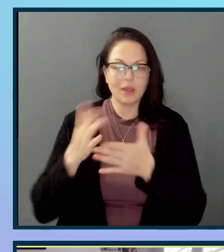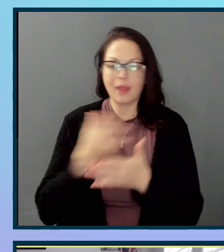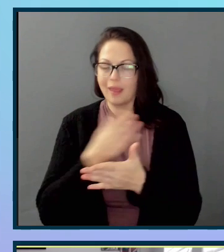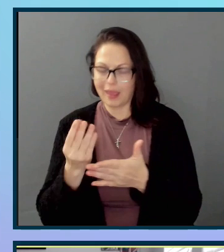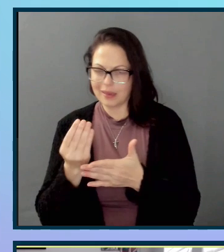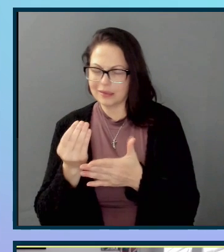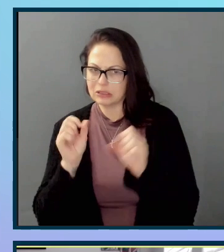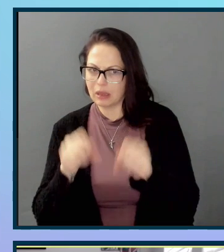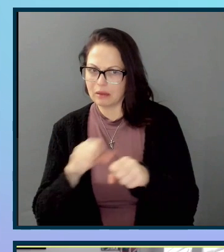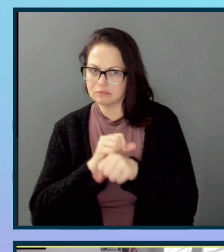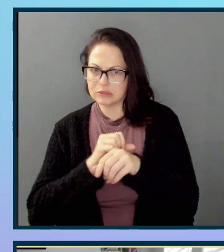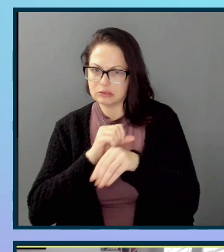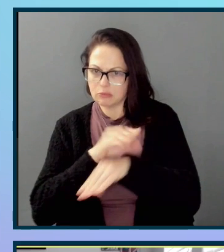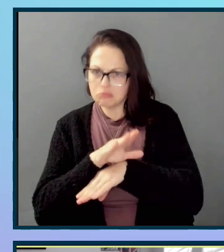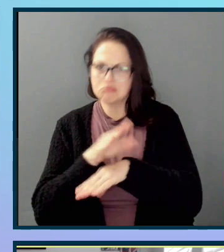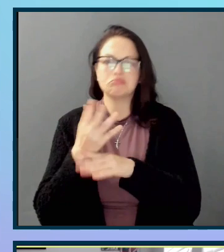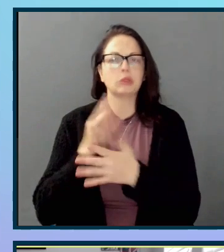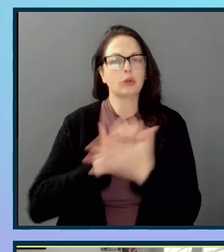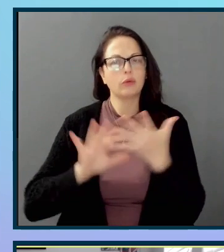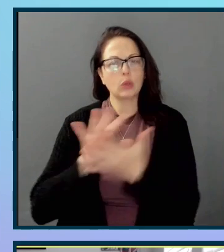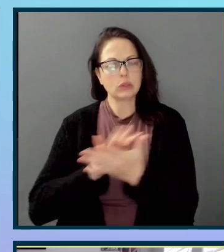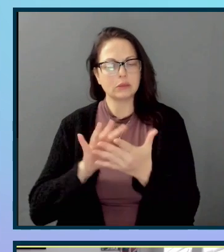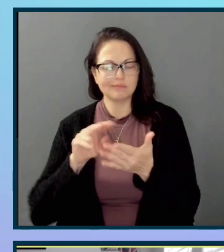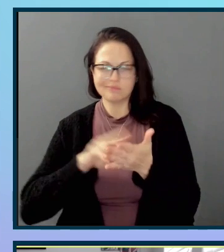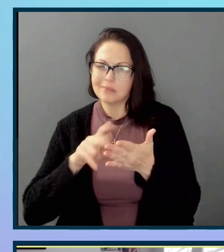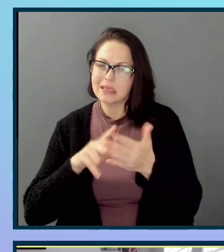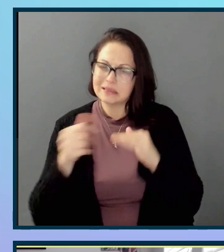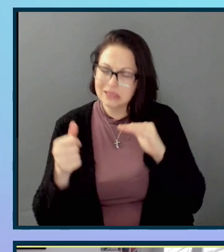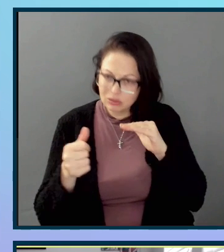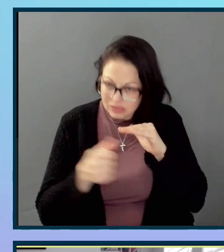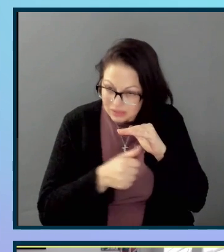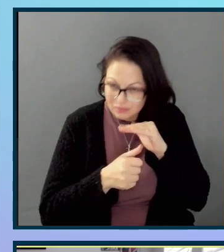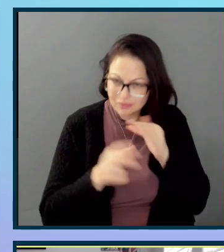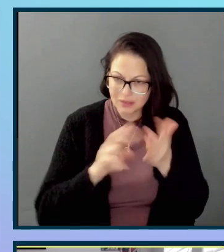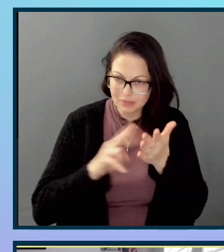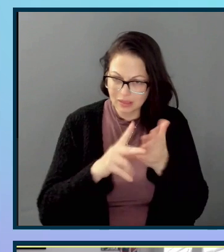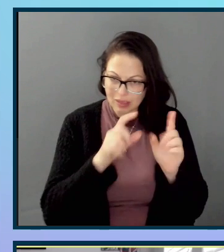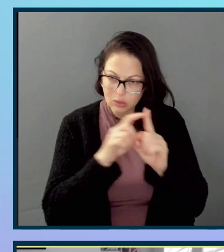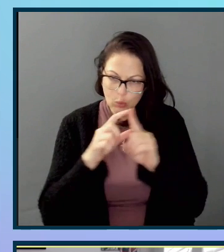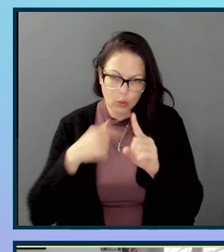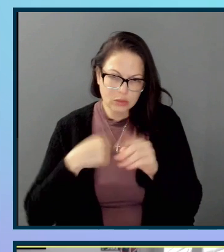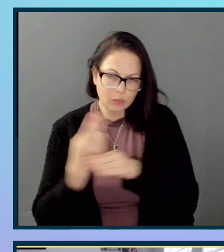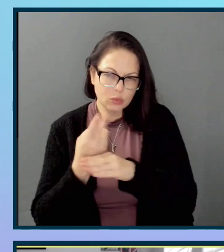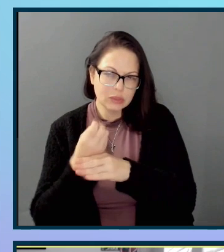So it's important to sort of think about, is there hidden meaning in what, in the words that I'm using or the way that they're framed?